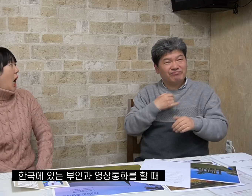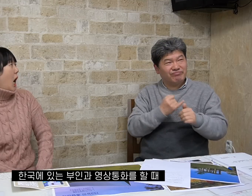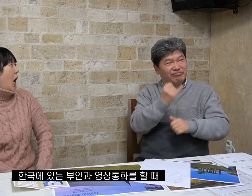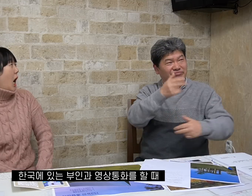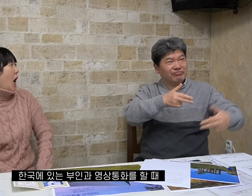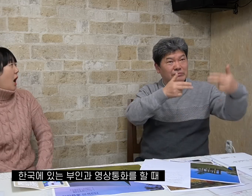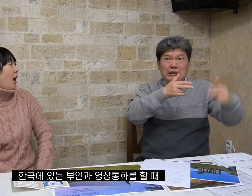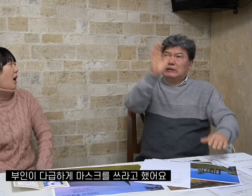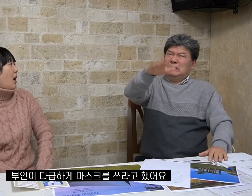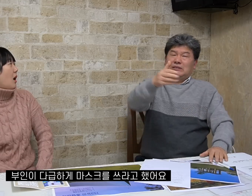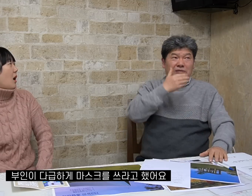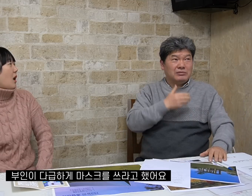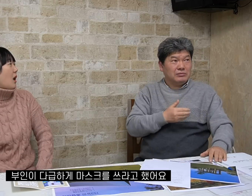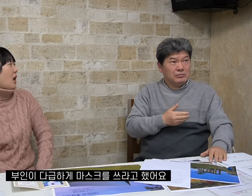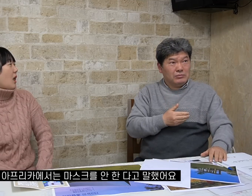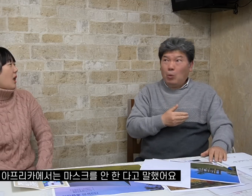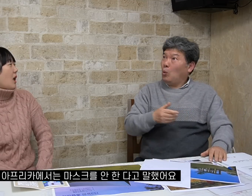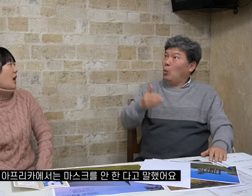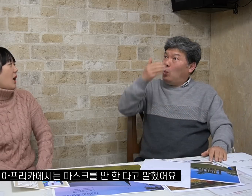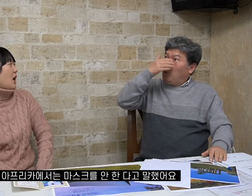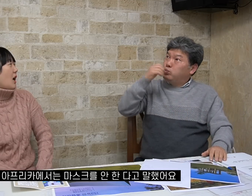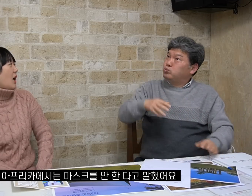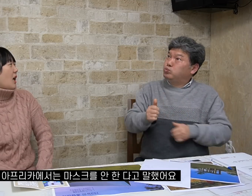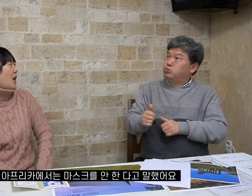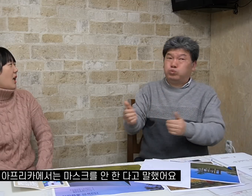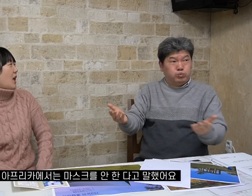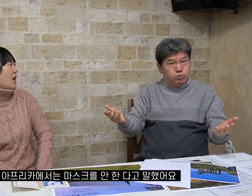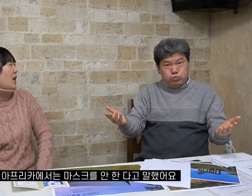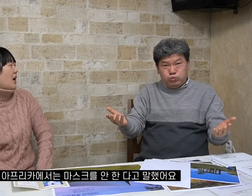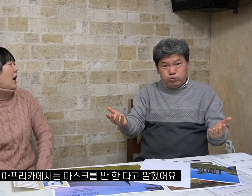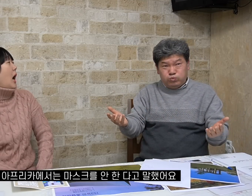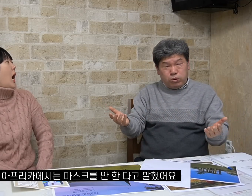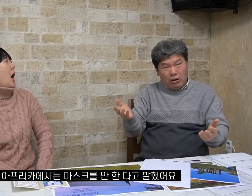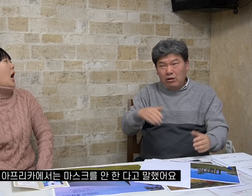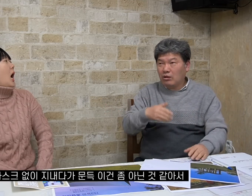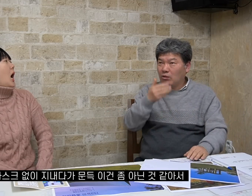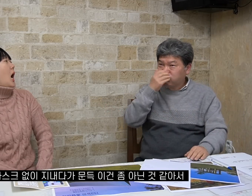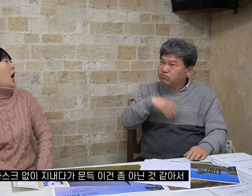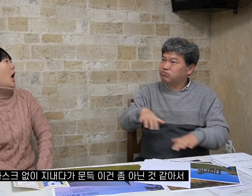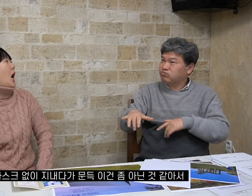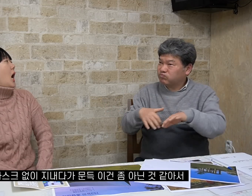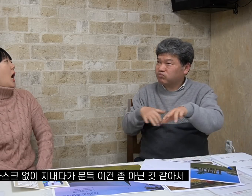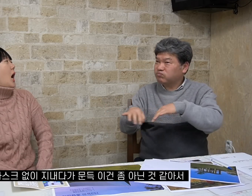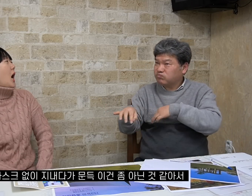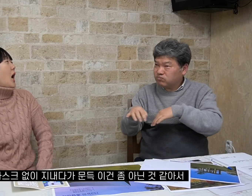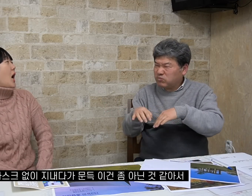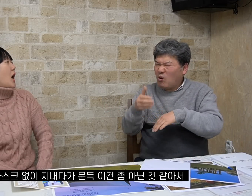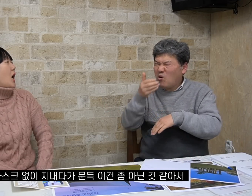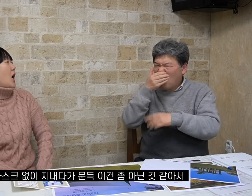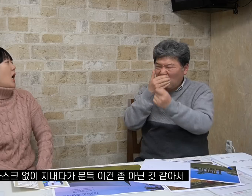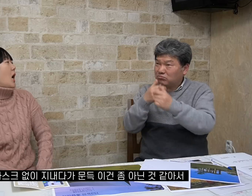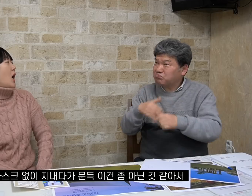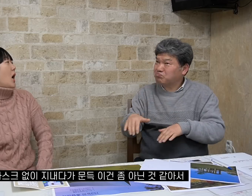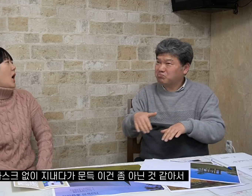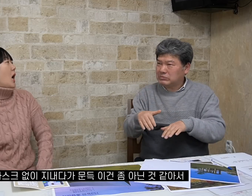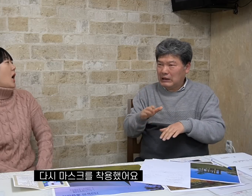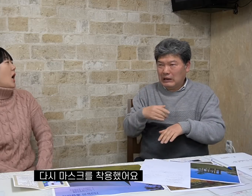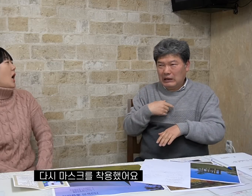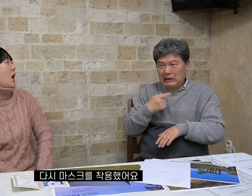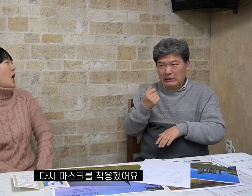When I was having a video call with my wife in Korea, she urgently told me to wear a mask. I said that we don't wear masks in Africa. After living without a mask, I suddenly felt that this was not a good thing,